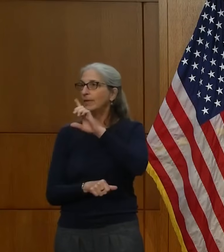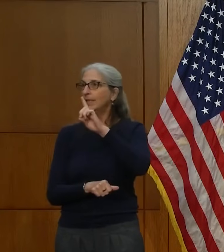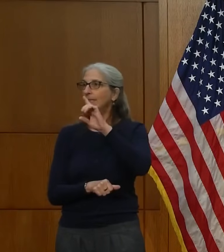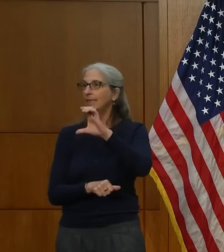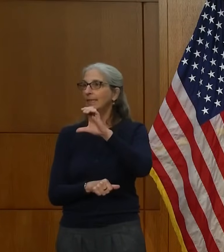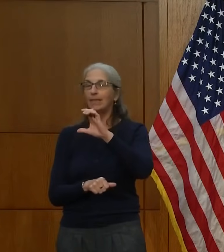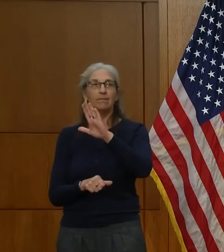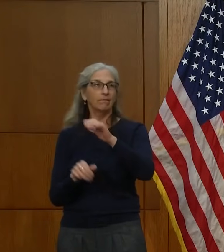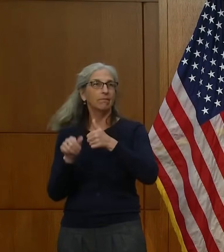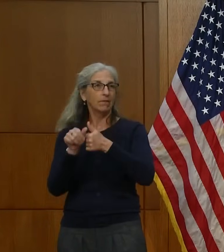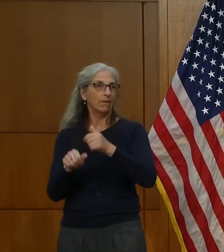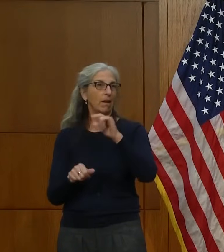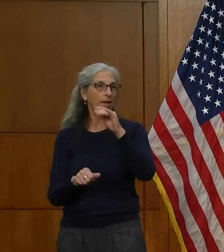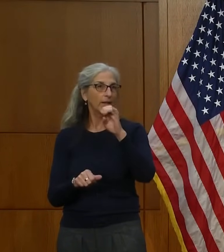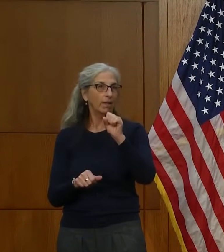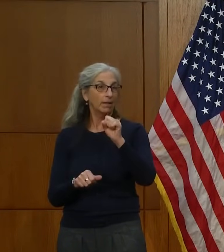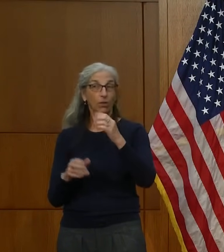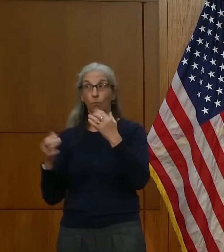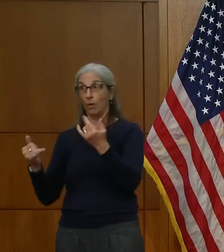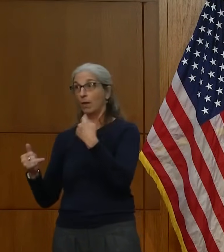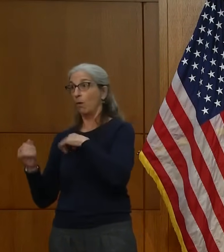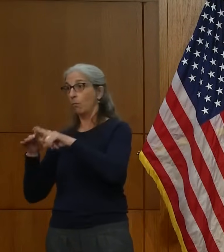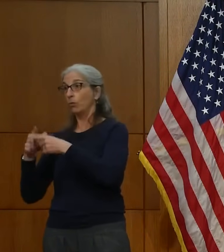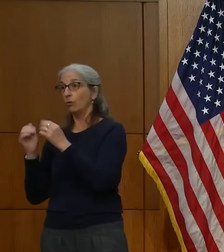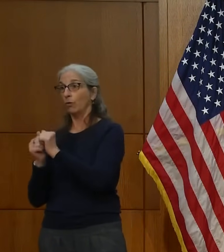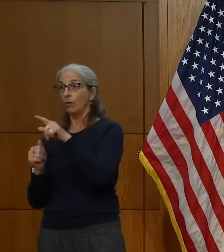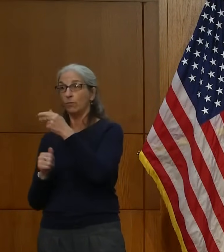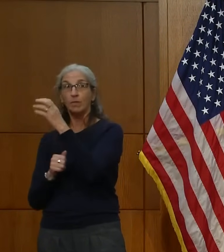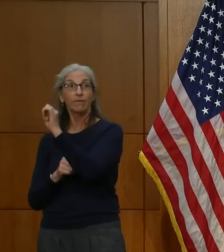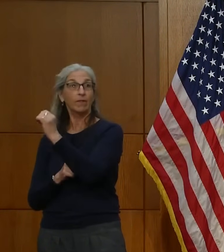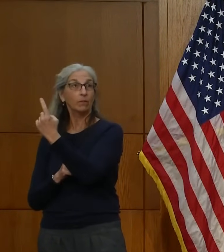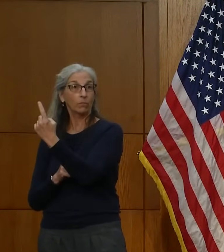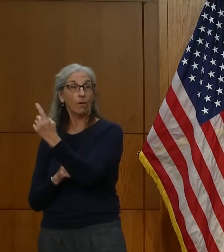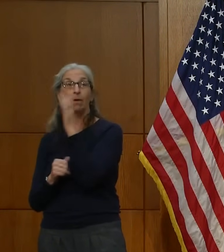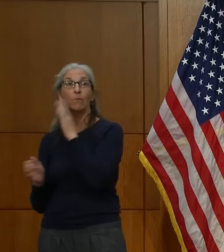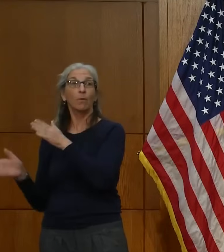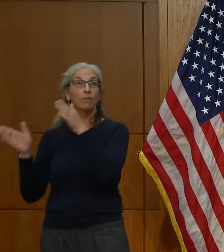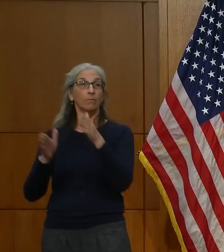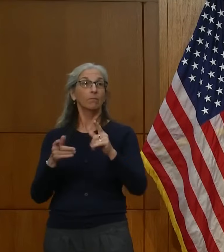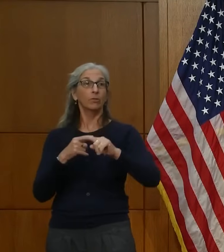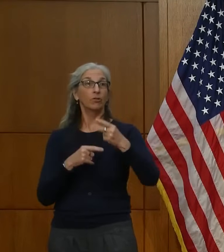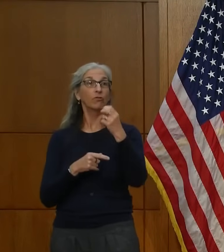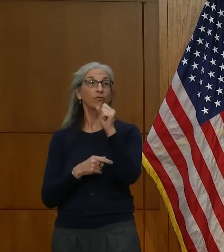THE CDC GUIDELINES. BUT RIGHT NOW WE'VE WE'VE GOTTEN A GUIDELINE FOR PHASE ONE, AND THEN WE'LL GO INTO PHASE TWO